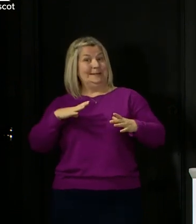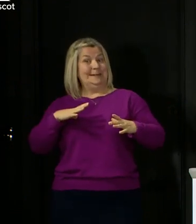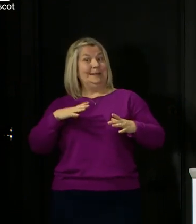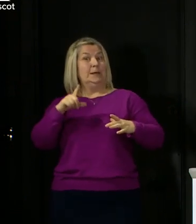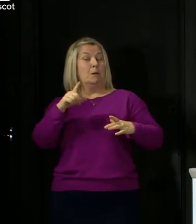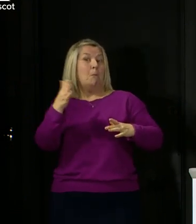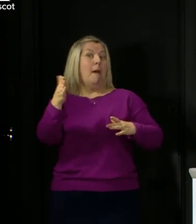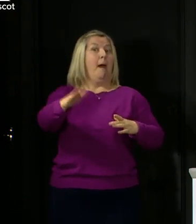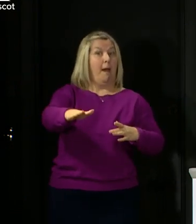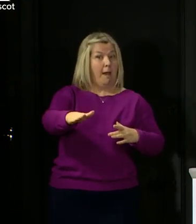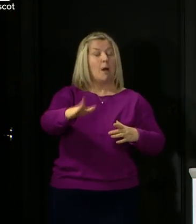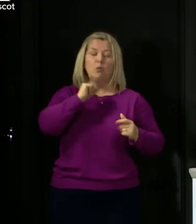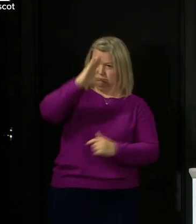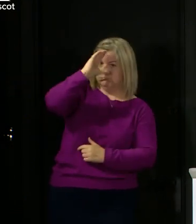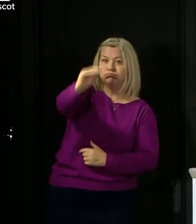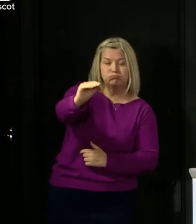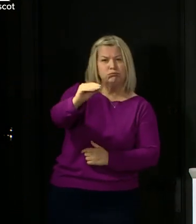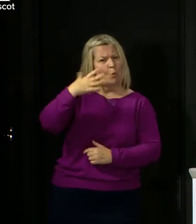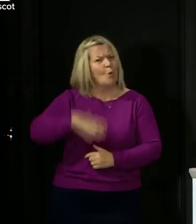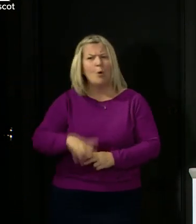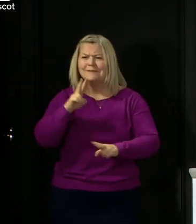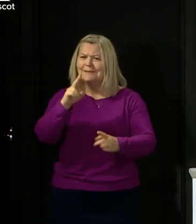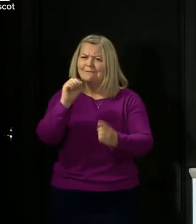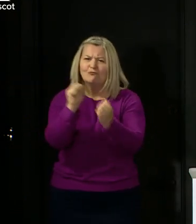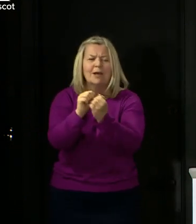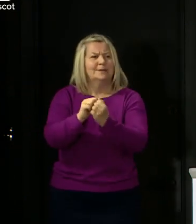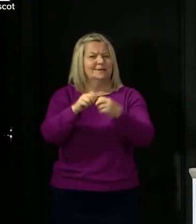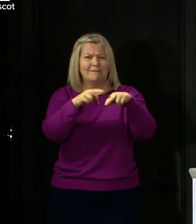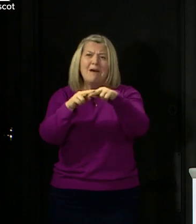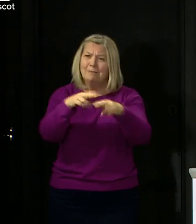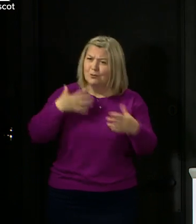We all want to see our friends and families - we all miss them more with each day that